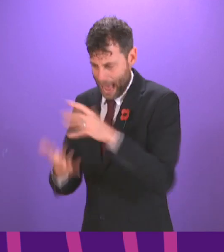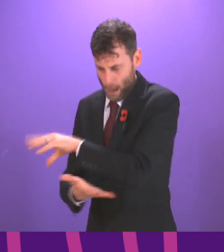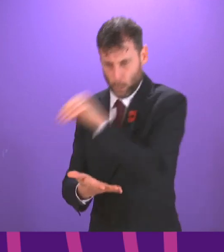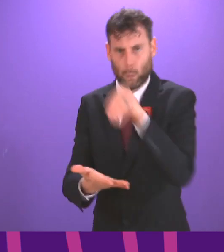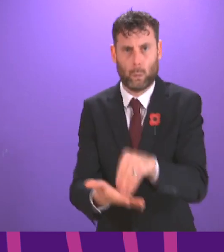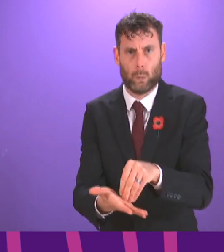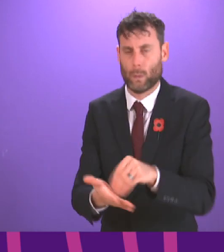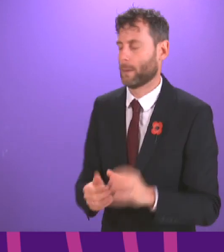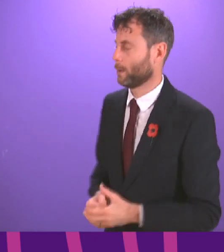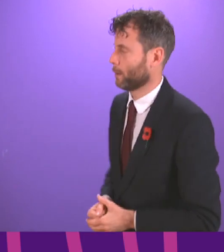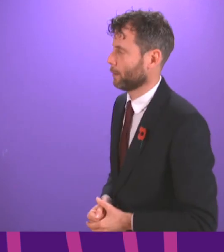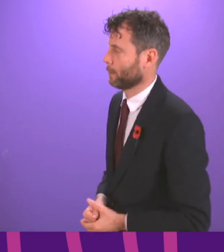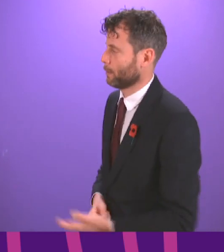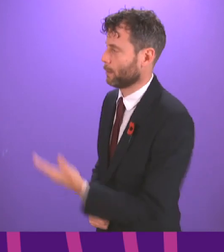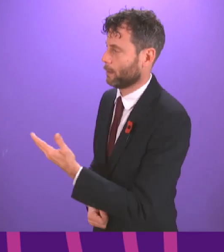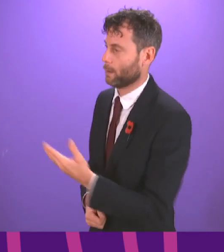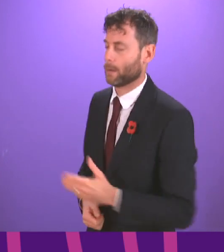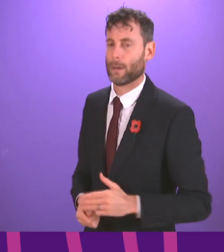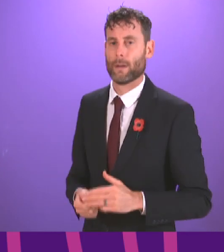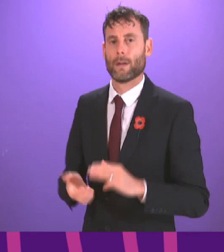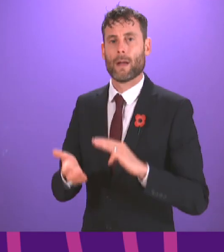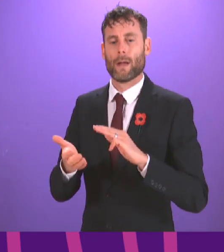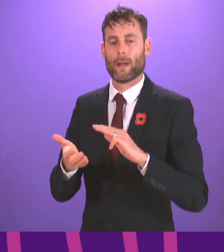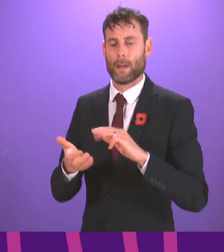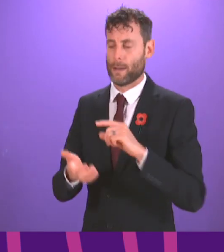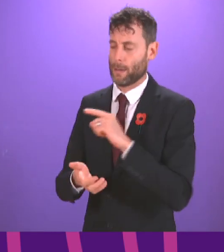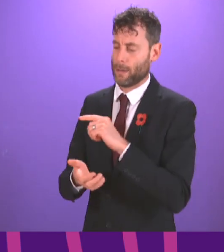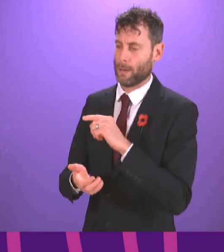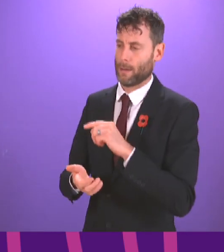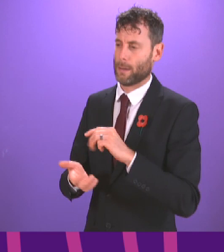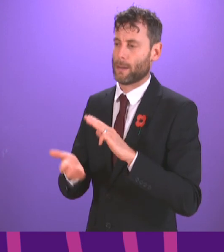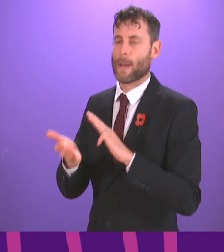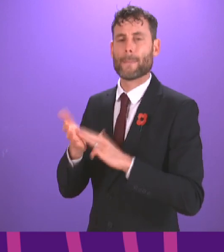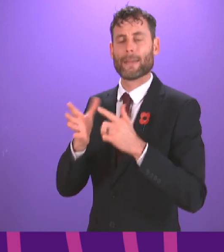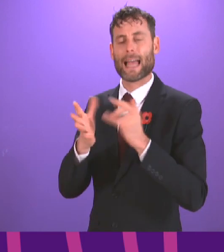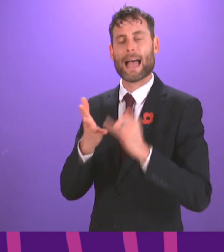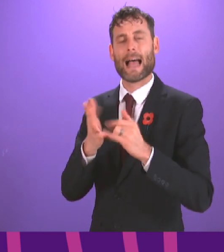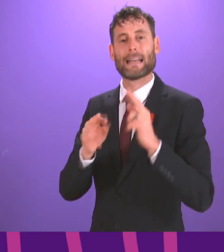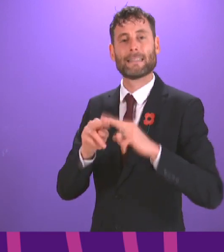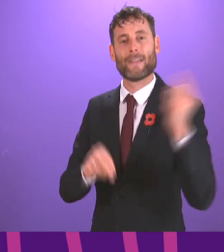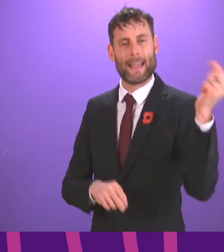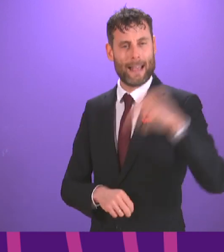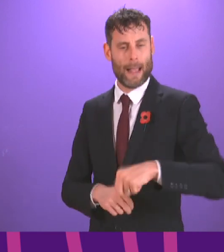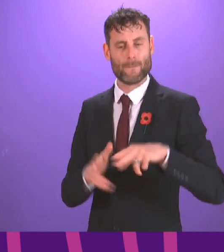Mohammad Asif came to Scotland from Afghanistan in 2000 as a refugee. He has made a huge contribution